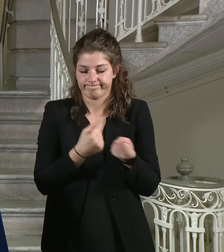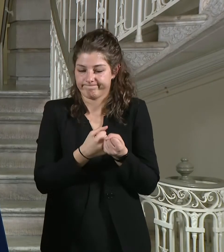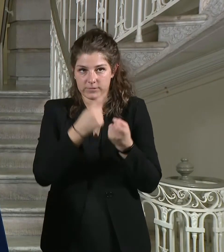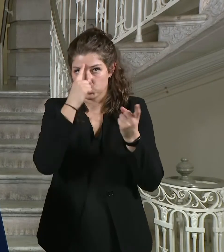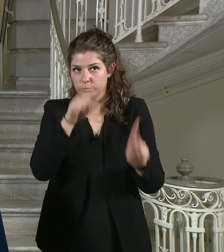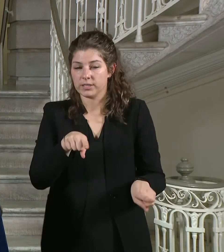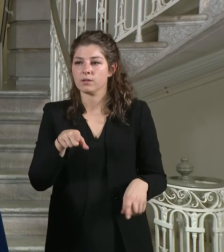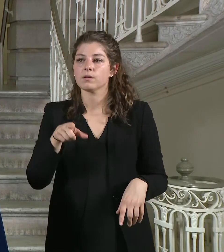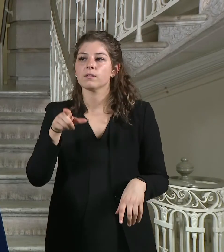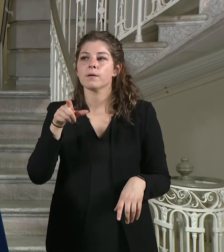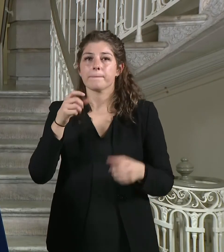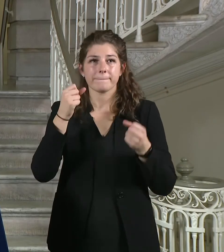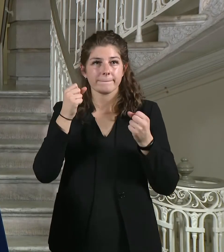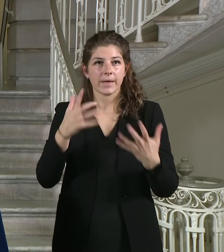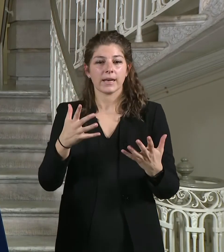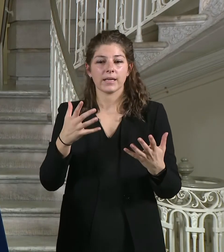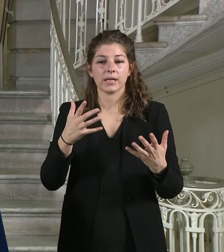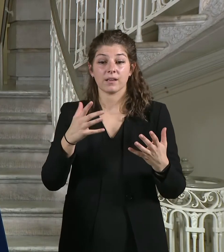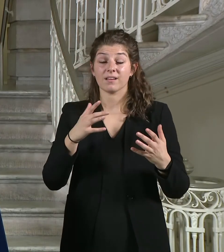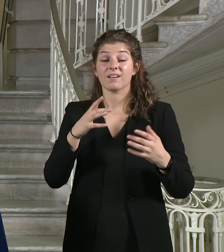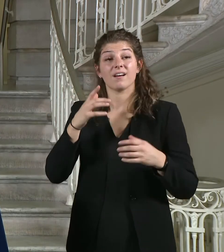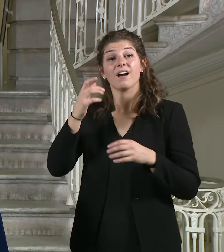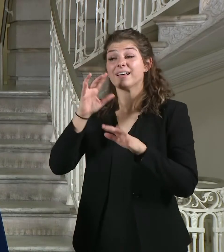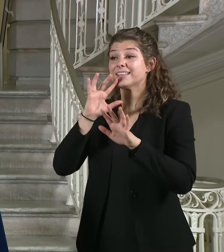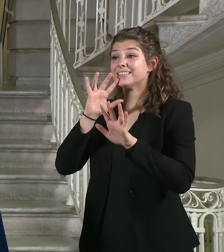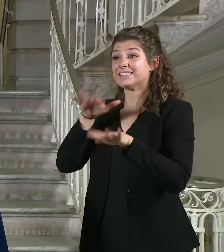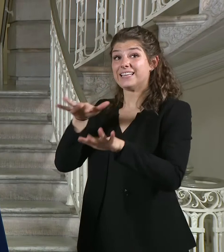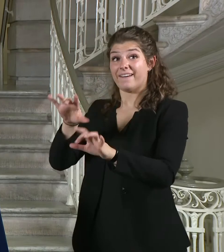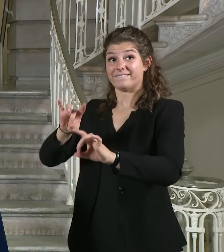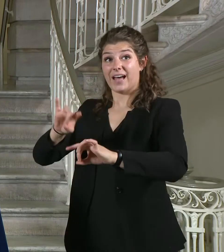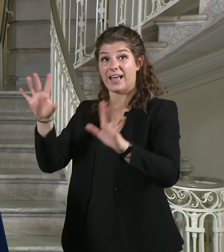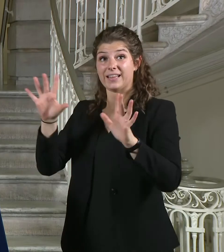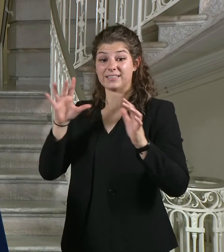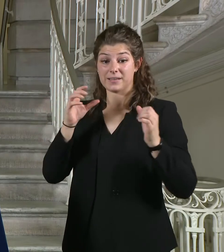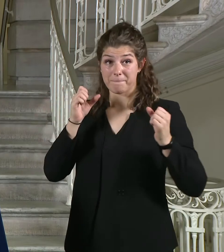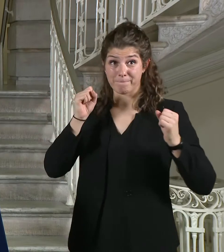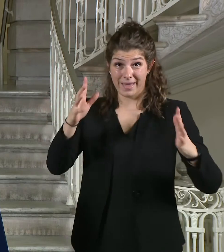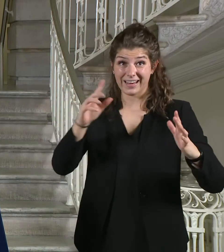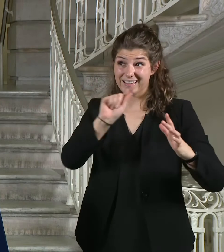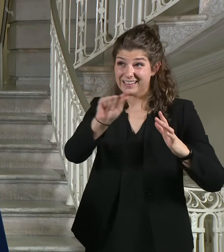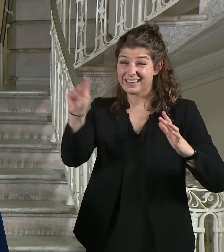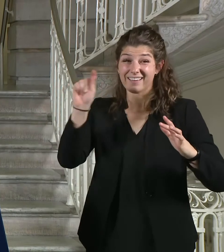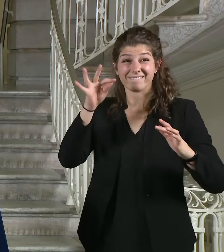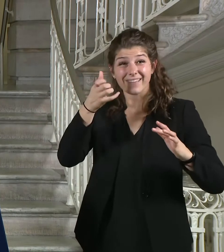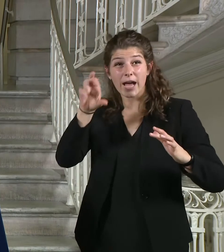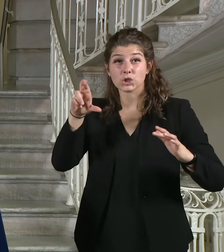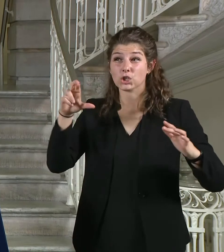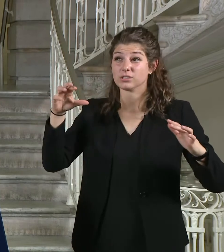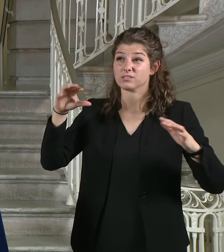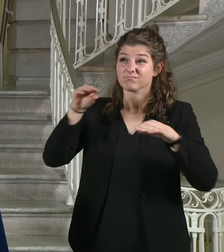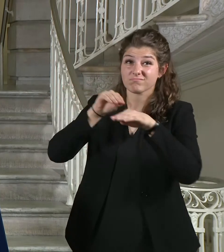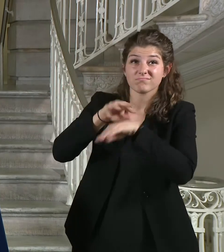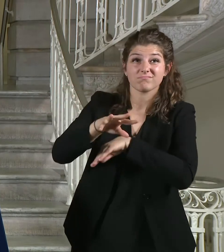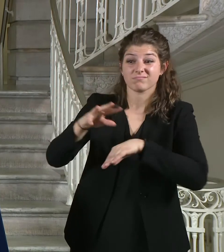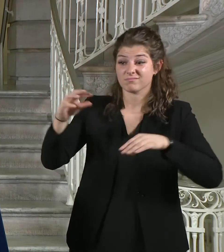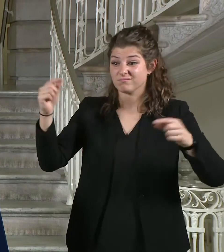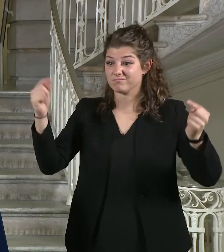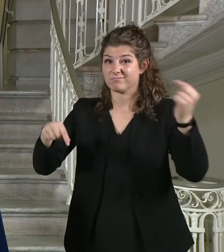THOSE. -- MADE A GOOD POINT THAT I AGREE WITH. YOU